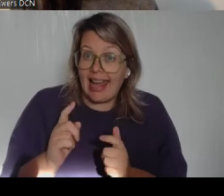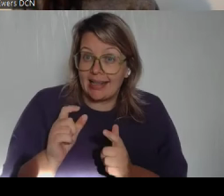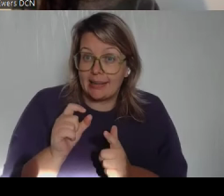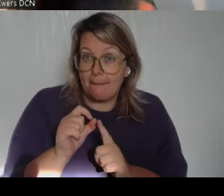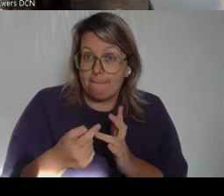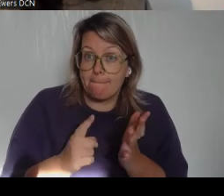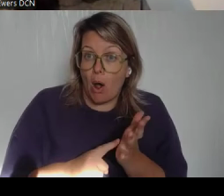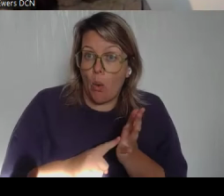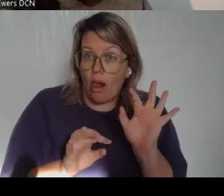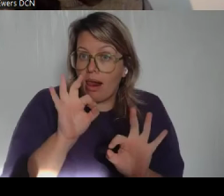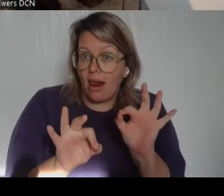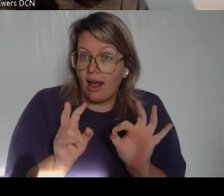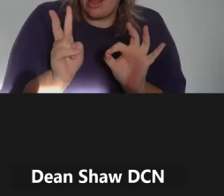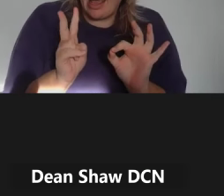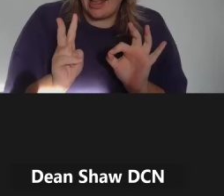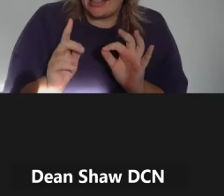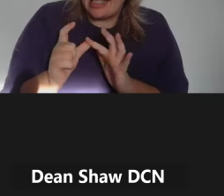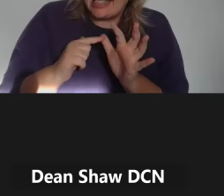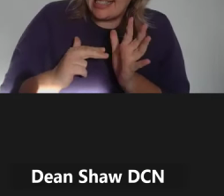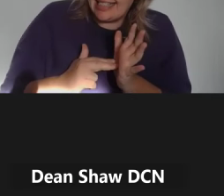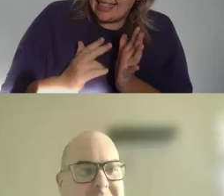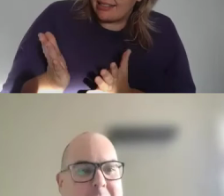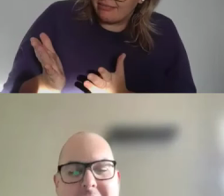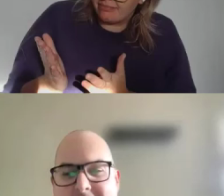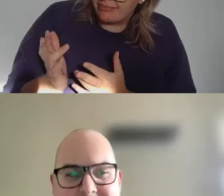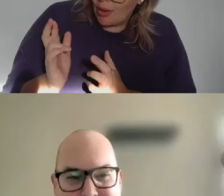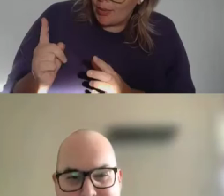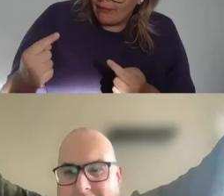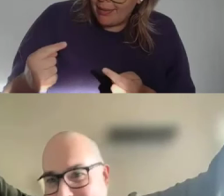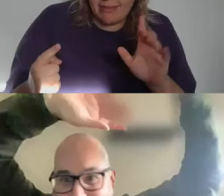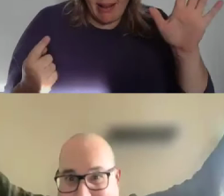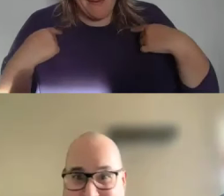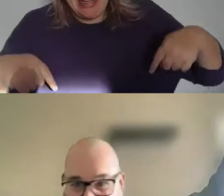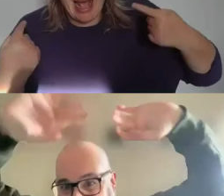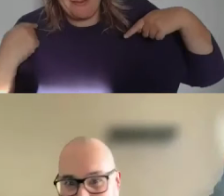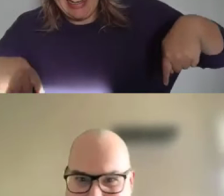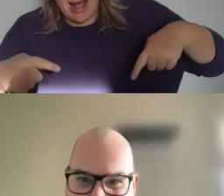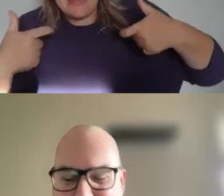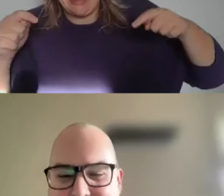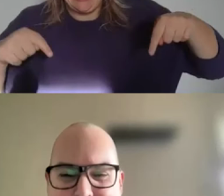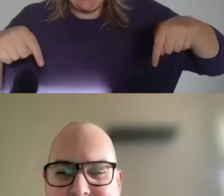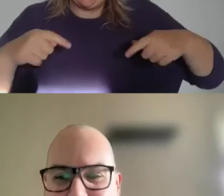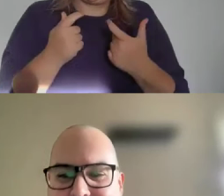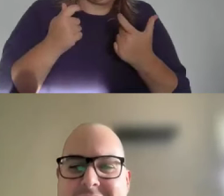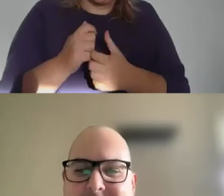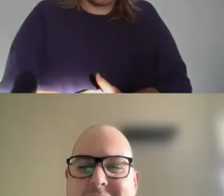Thank you very-- I hope you're still with us. I'm here. I'm here. Yes. -Right. Hold on a second. This is right.